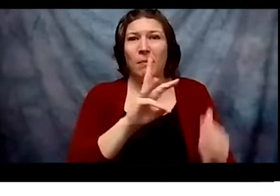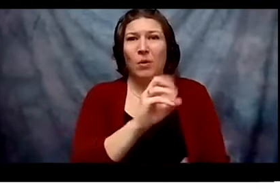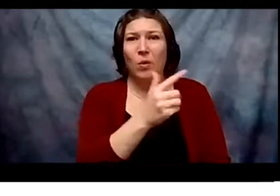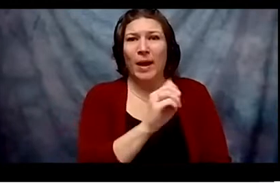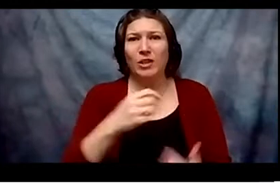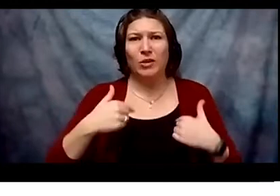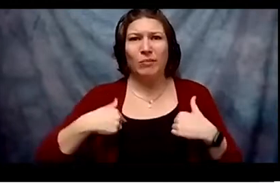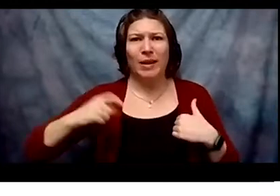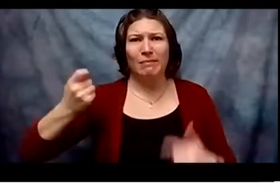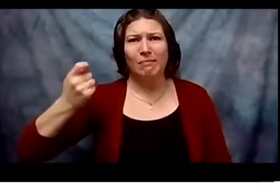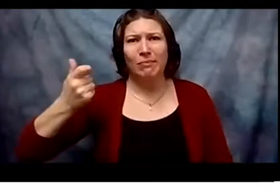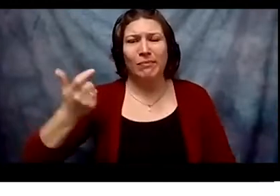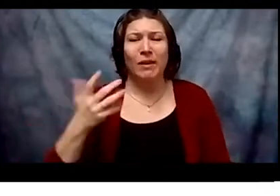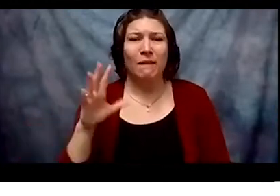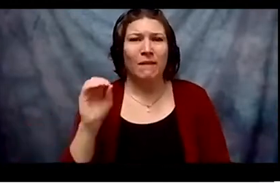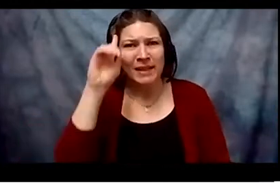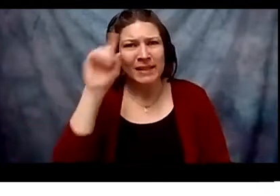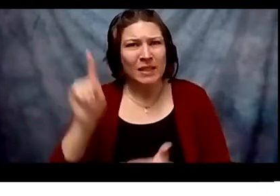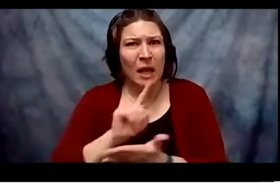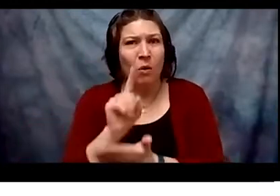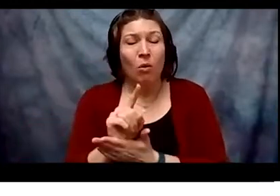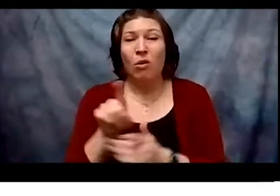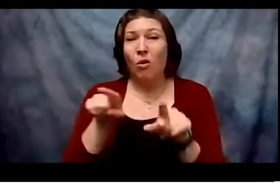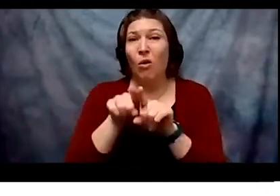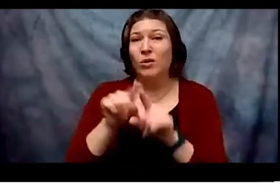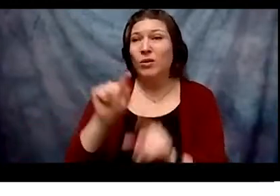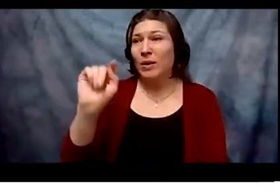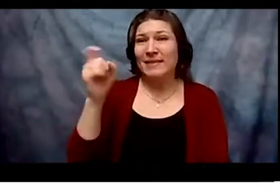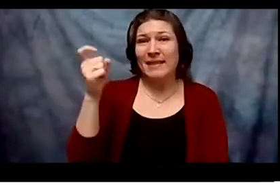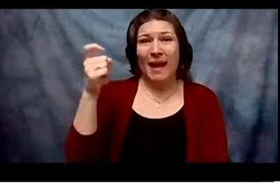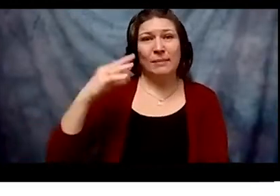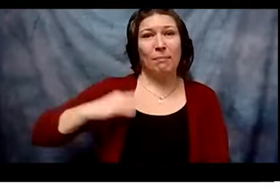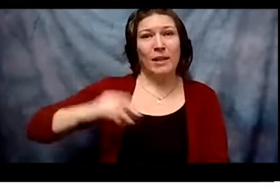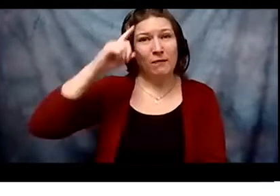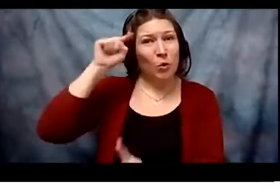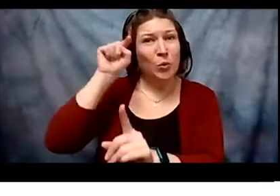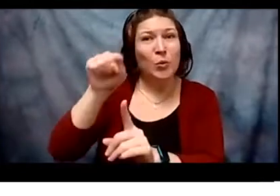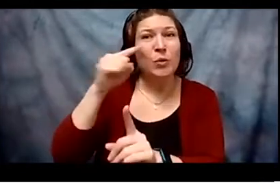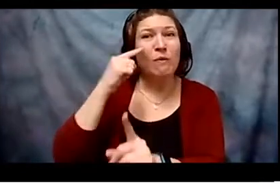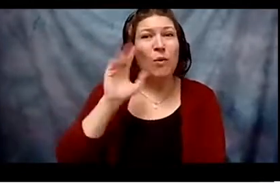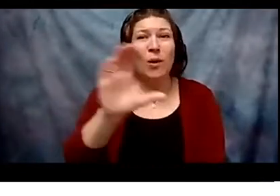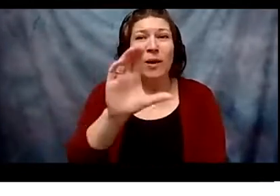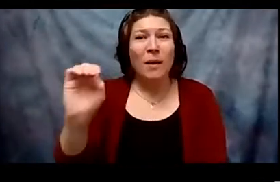In fact, you get tax relief for hiring and paying me